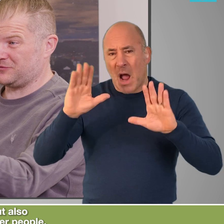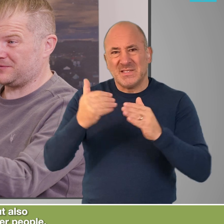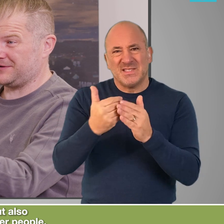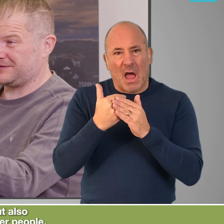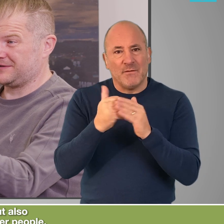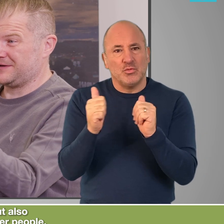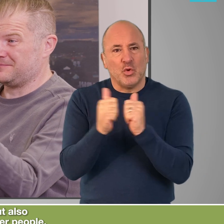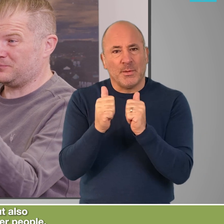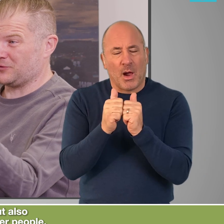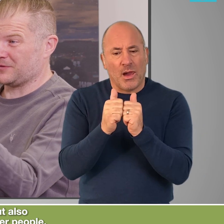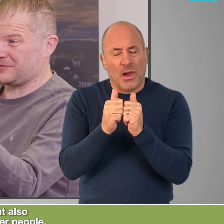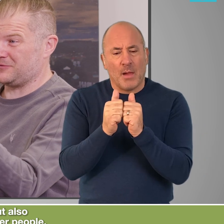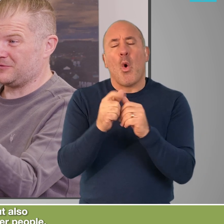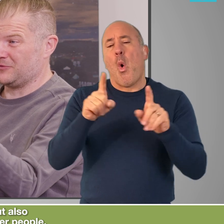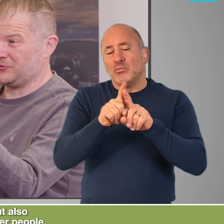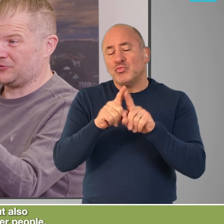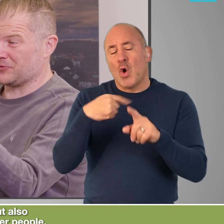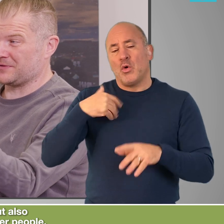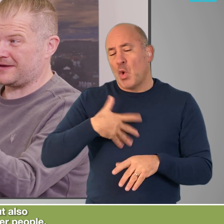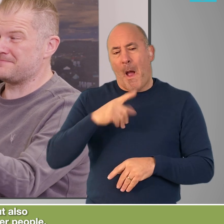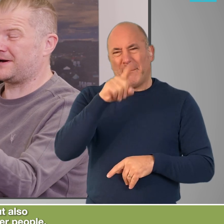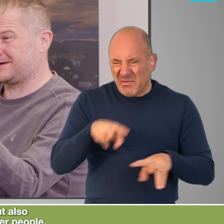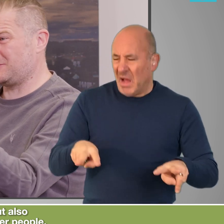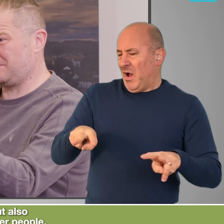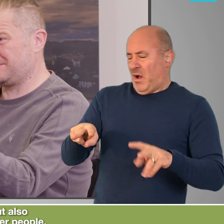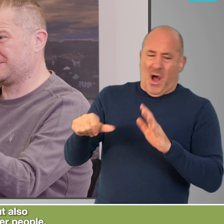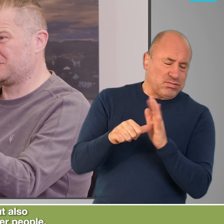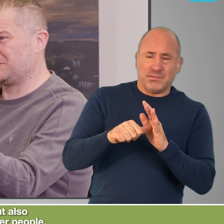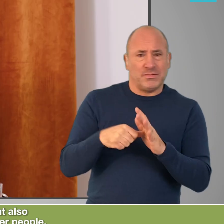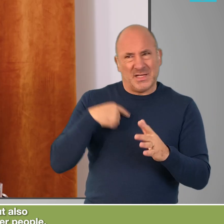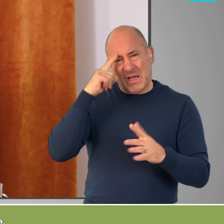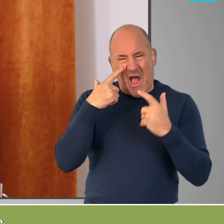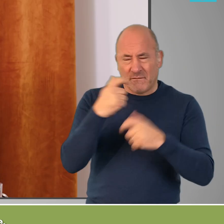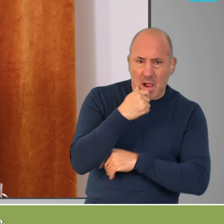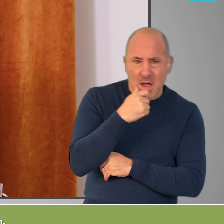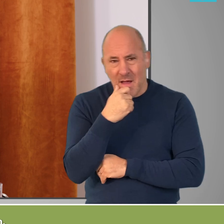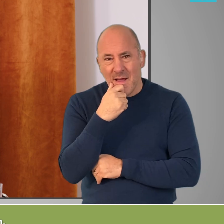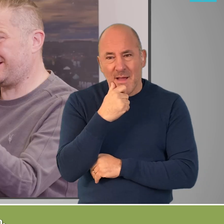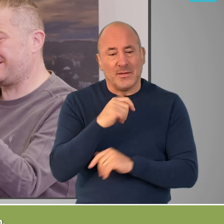appropriate, but also doesn't impact other people. Accessible. Yeah, yeah.